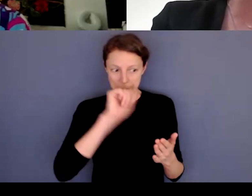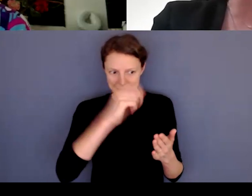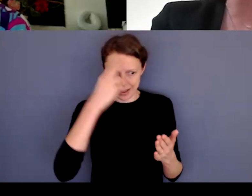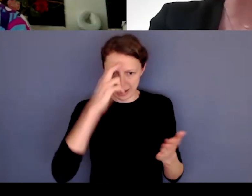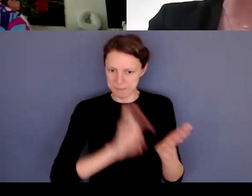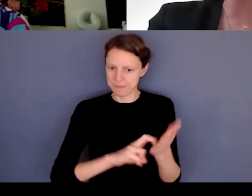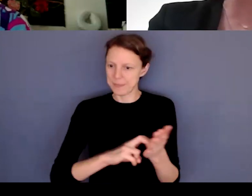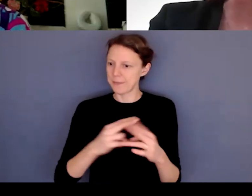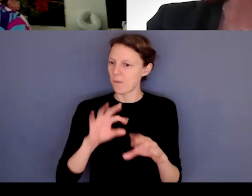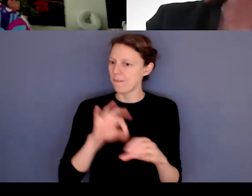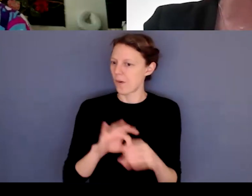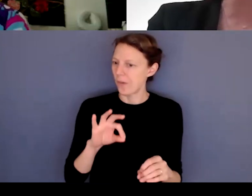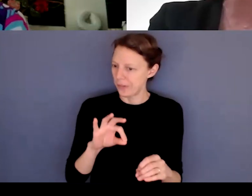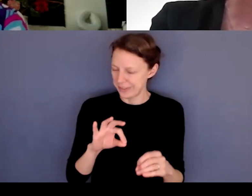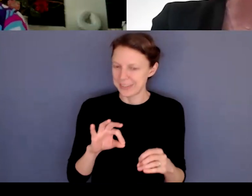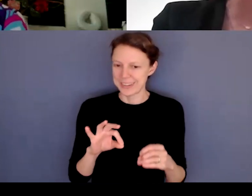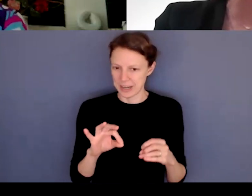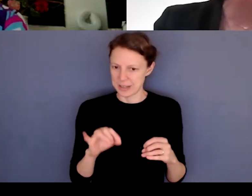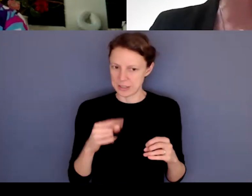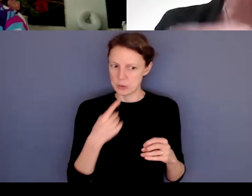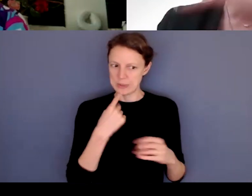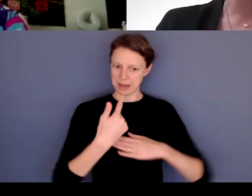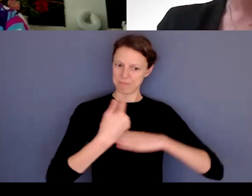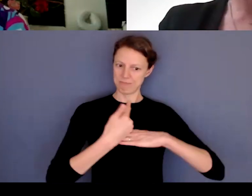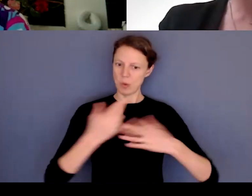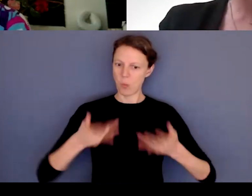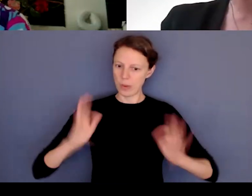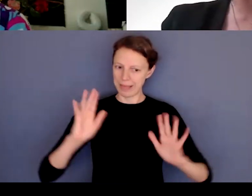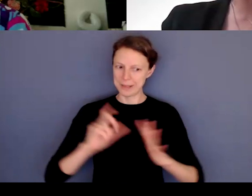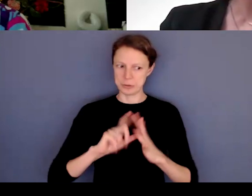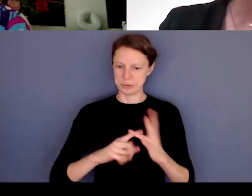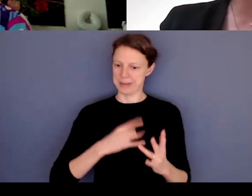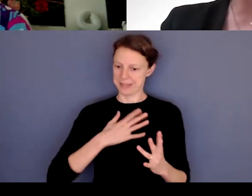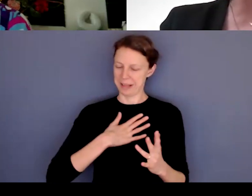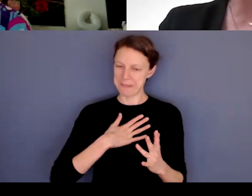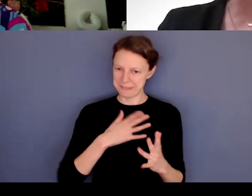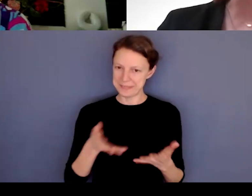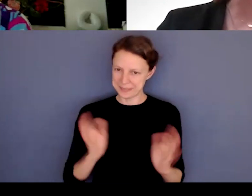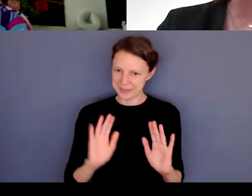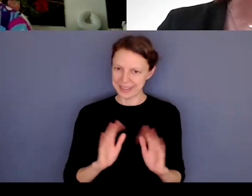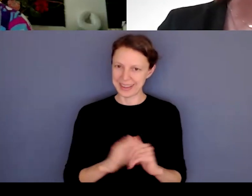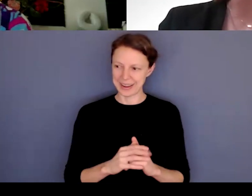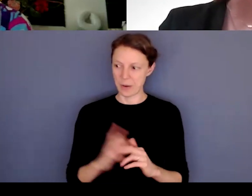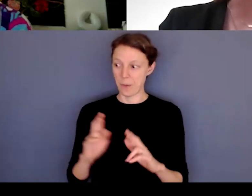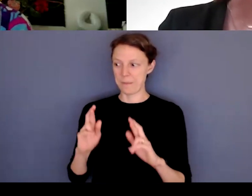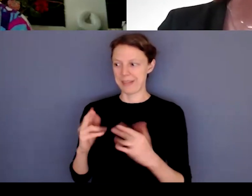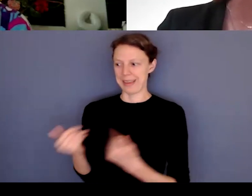willing to walk the walk and put my face out there. And so hopefully, to give the teams confidence that that you know,